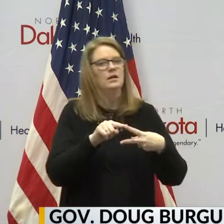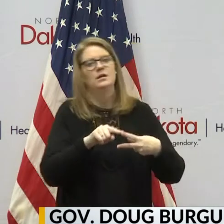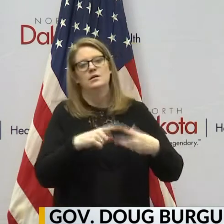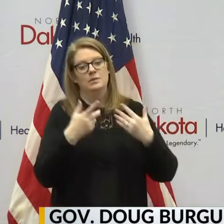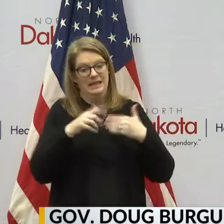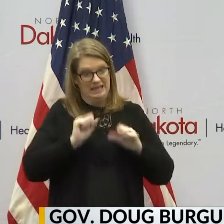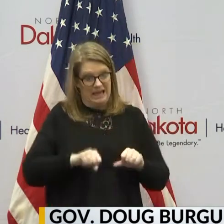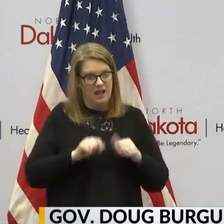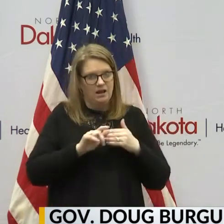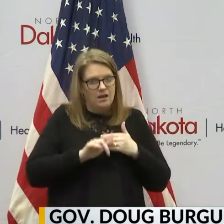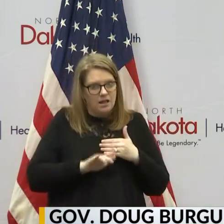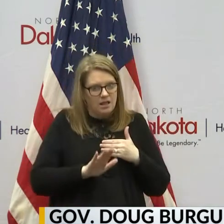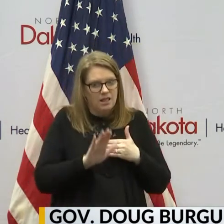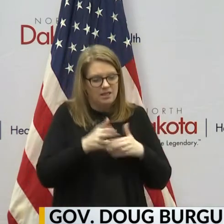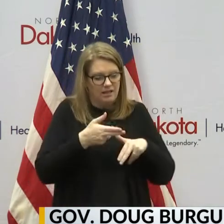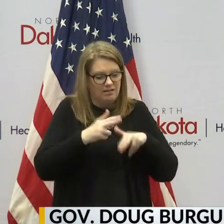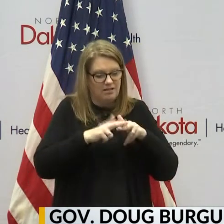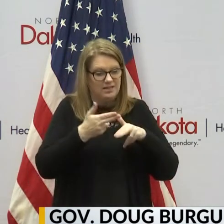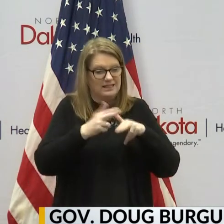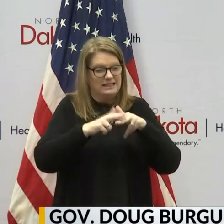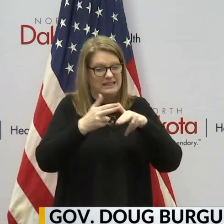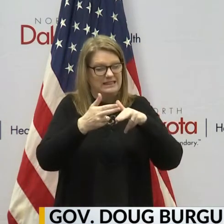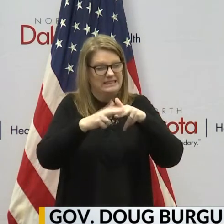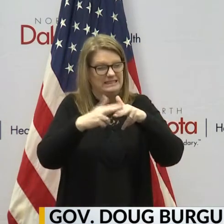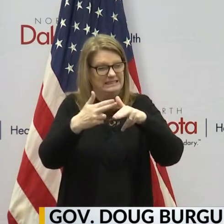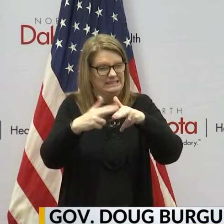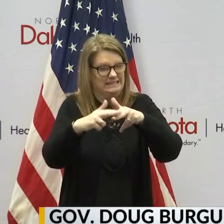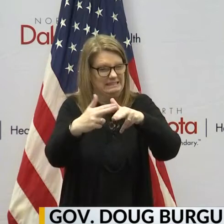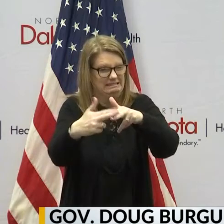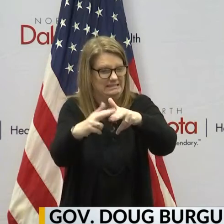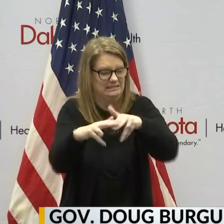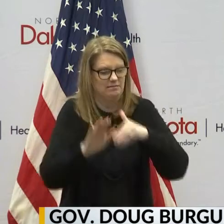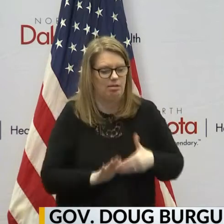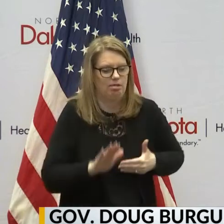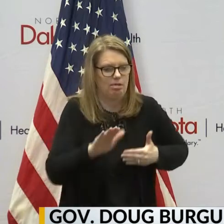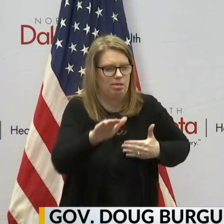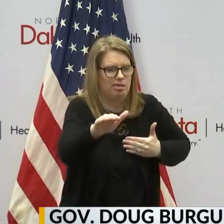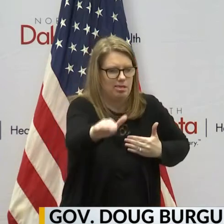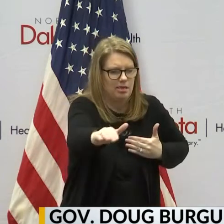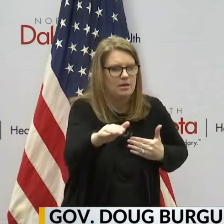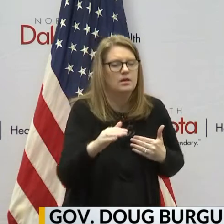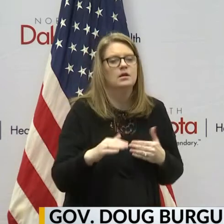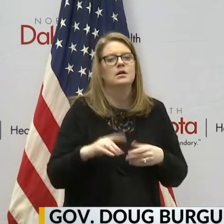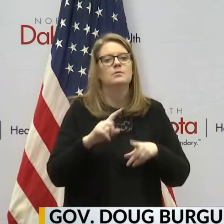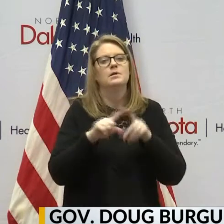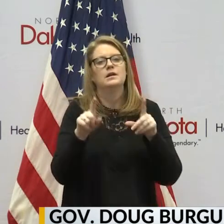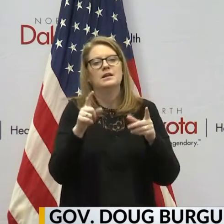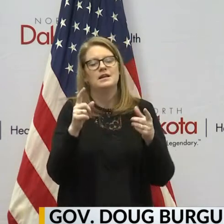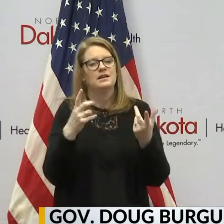EVERYBODY ABOUT WASTE, STEPS TO TAKE TO SLOW THE SPREAD. THIS IS THE PART WHERE AGAIN, WE CAN FLATTEN THE CURVE IF YOU